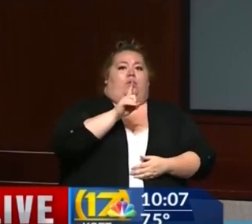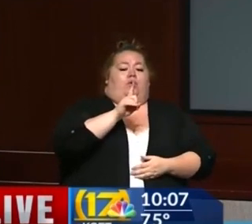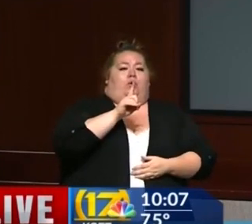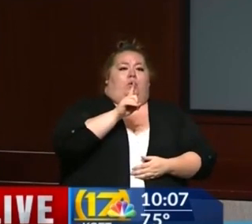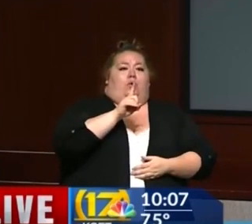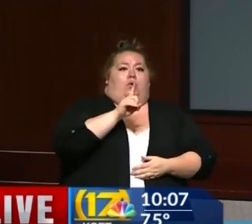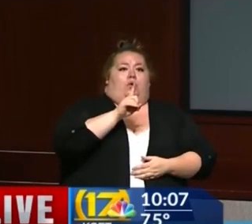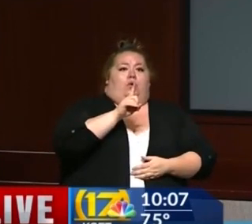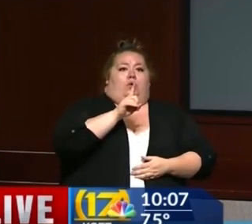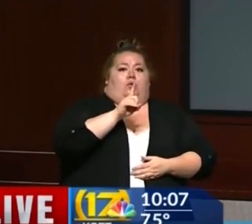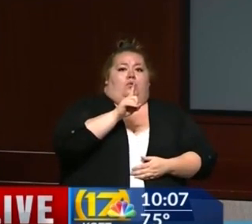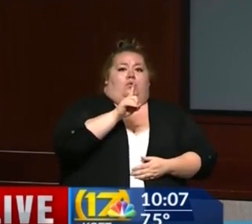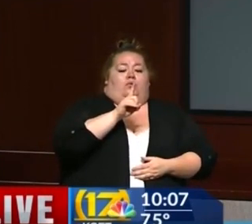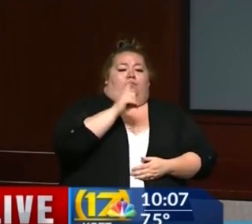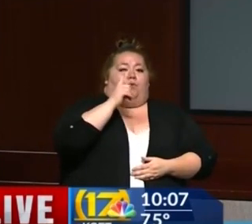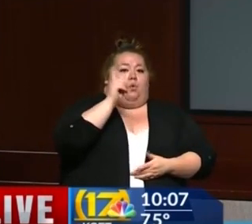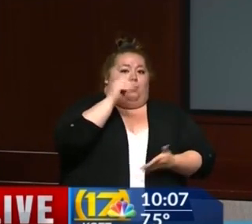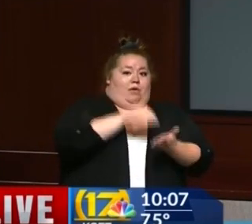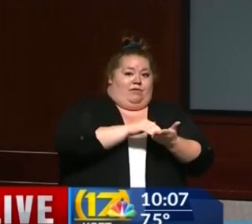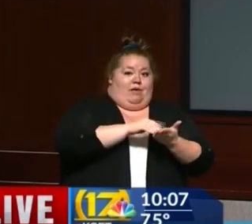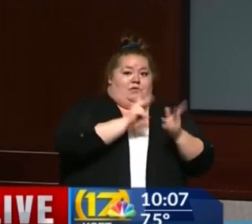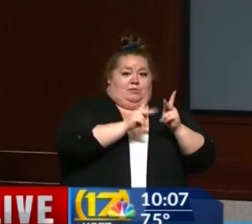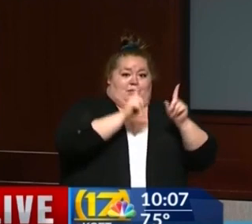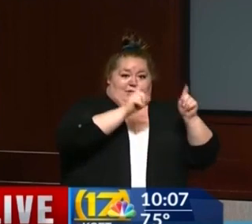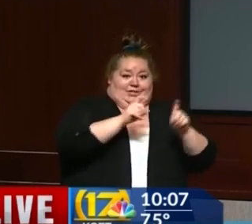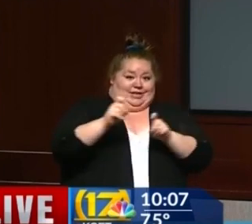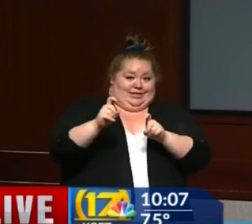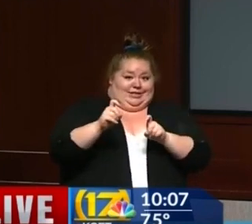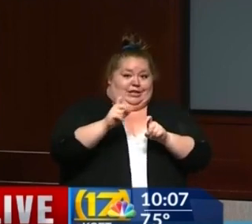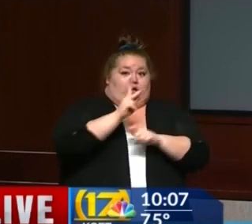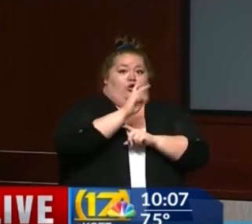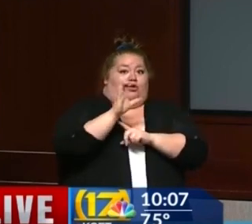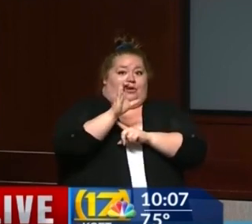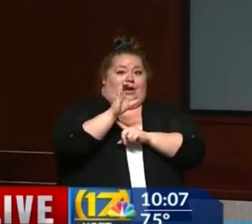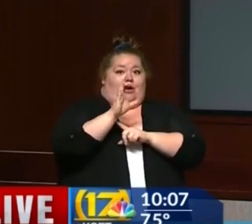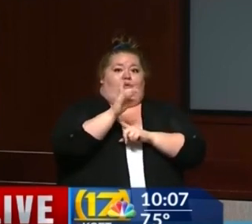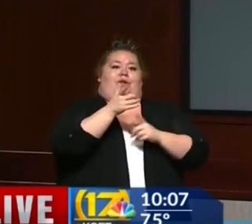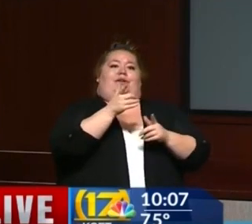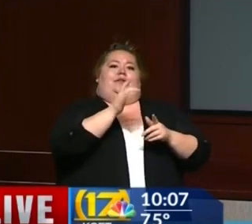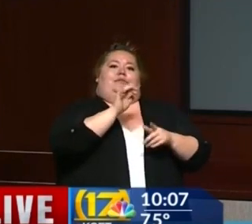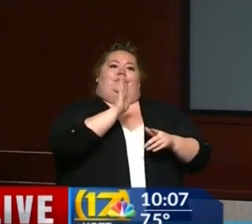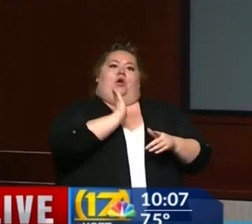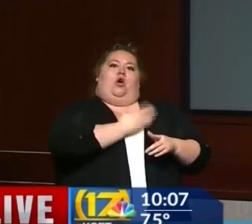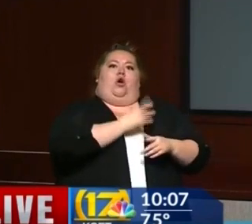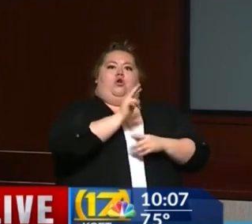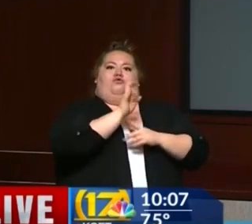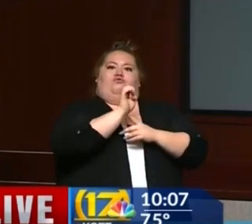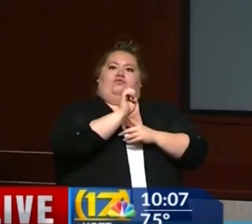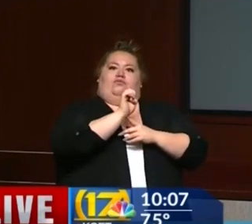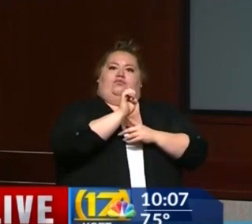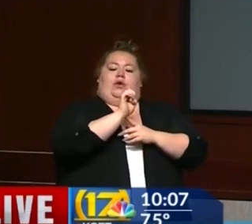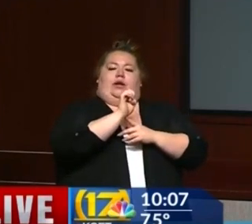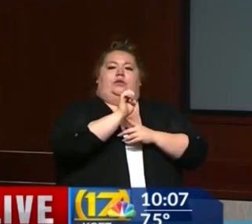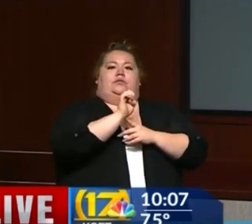KERN'S AVERAGE TESTING RATE PER 100,000 IS 126. THE STATE AVERAGE IS 217 PER